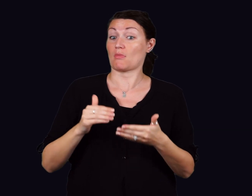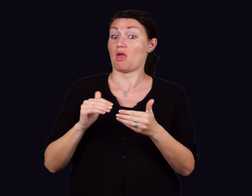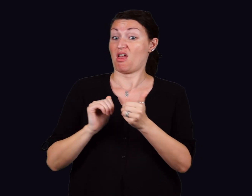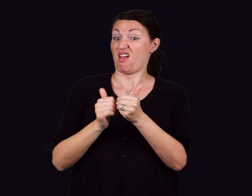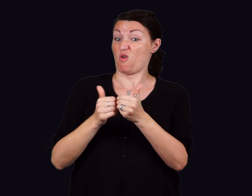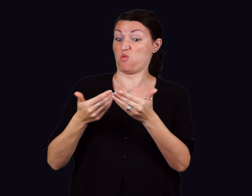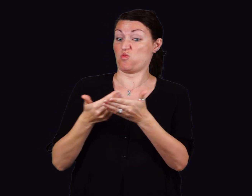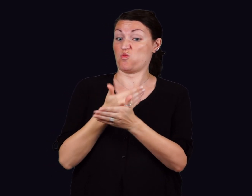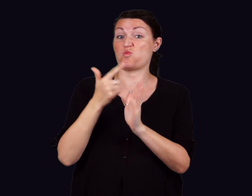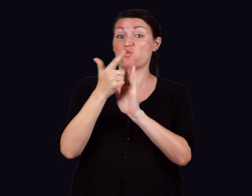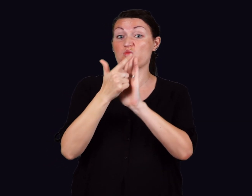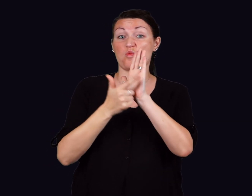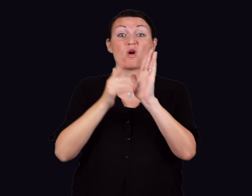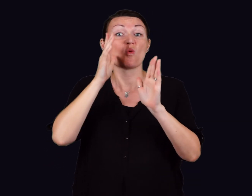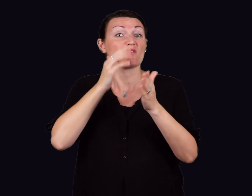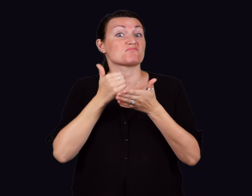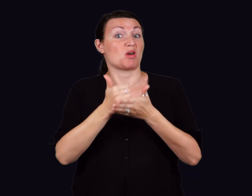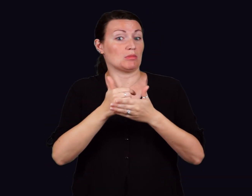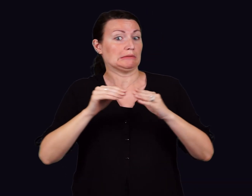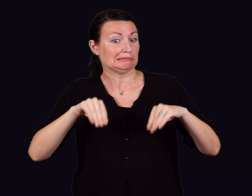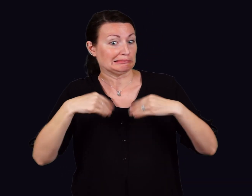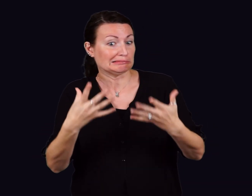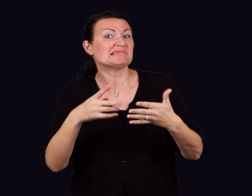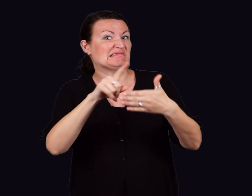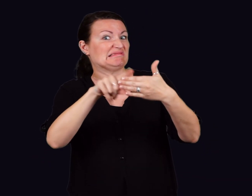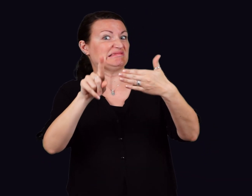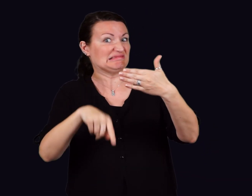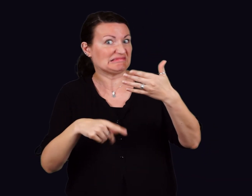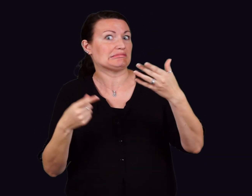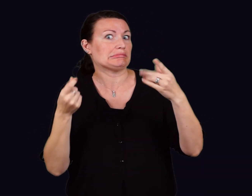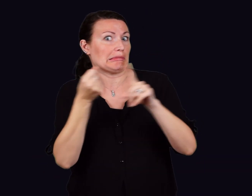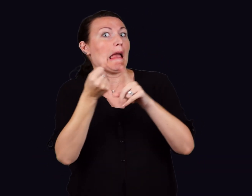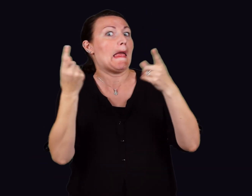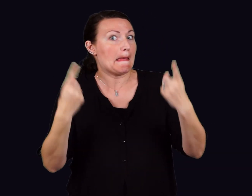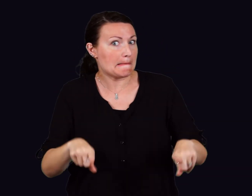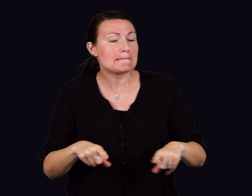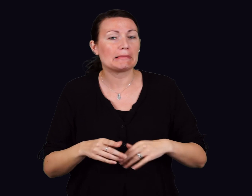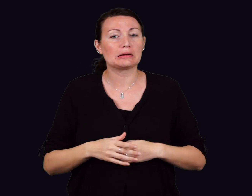How the new law helps make this happen: